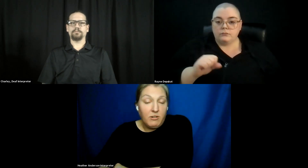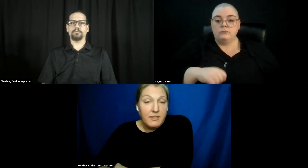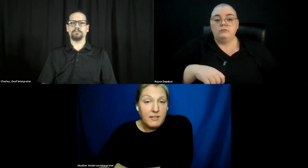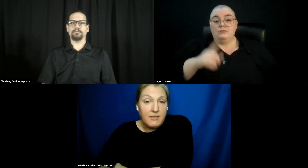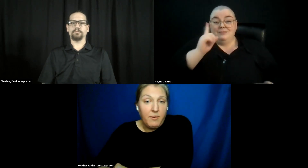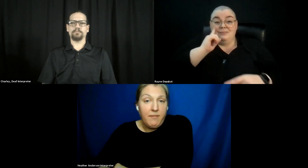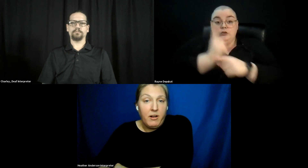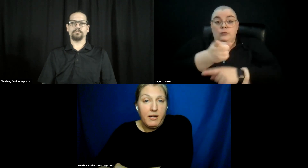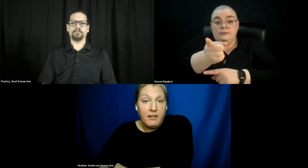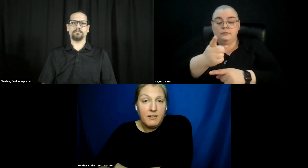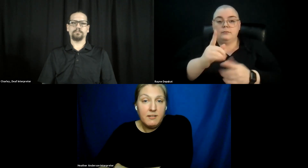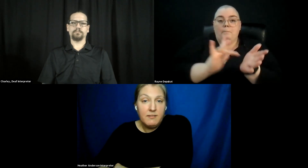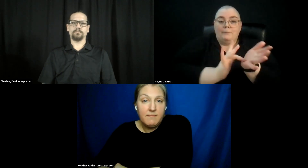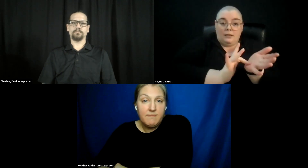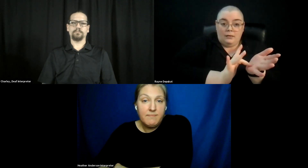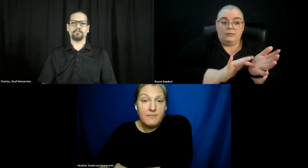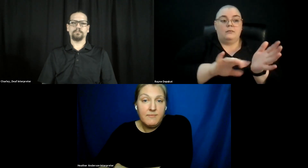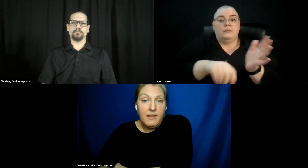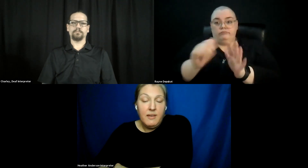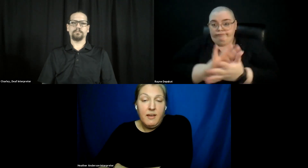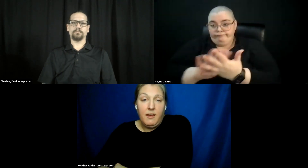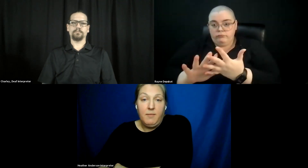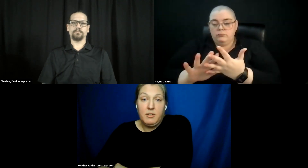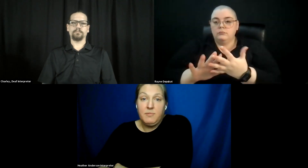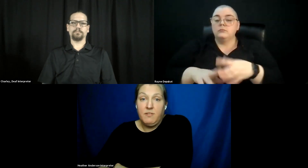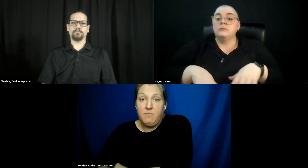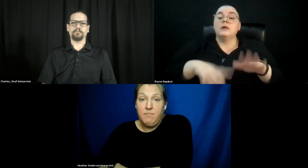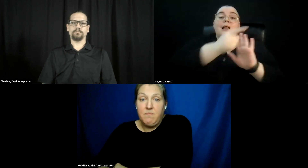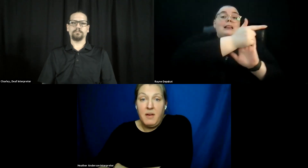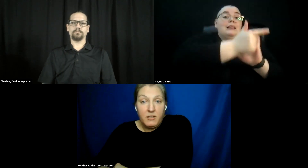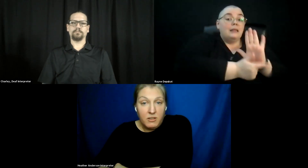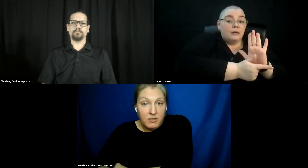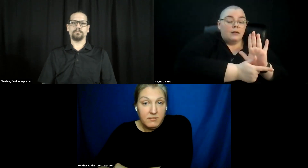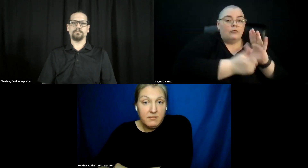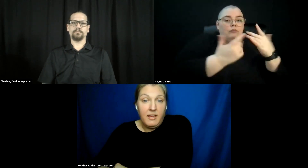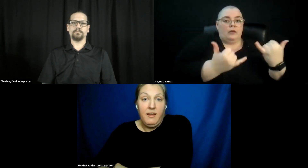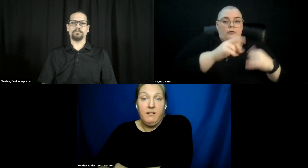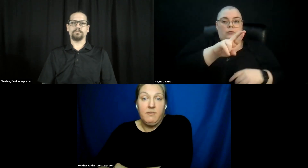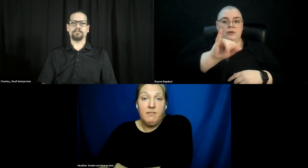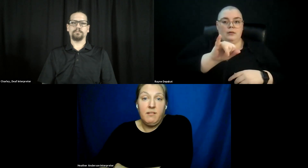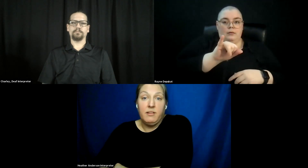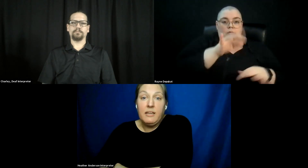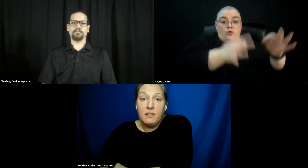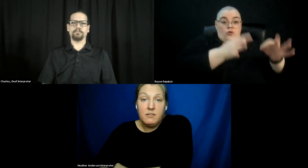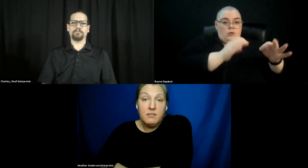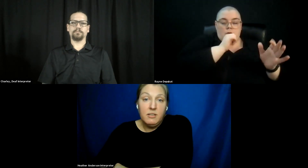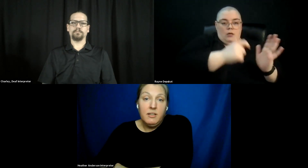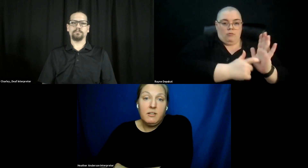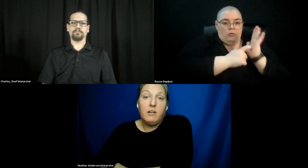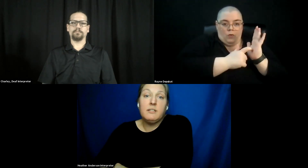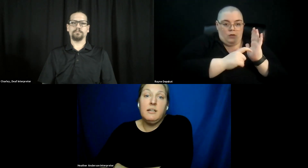It's a crisis that we have on our hand. In terms of medical and legal.